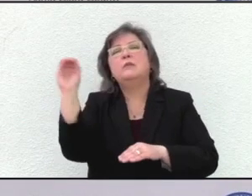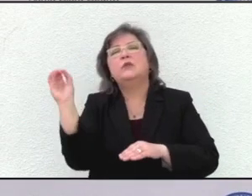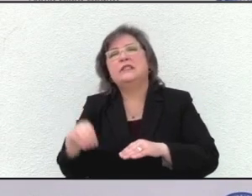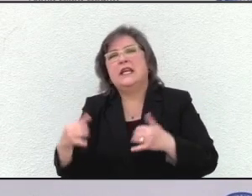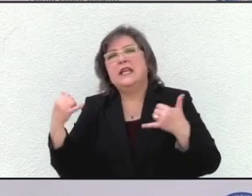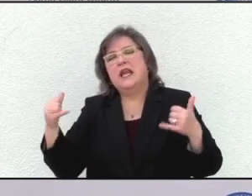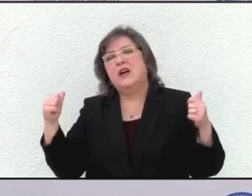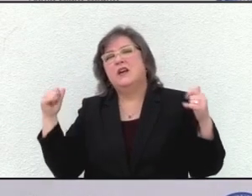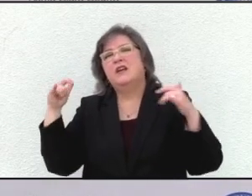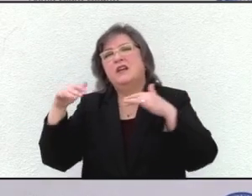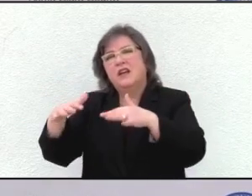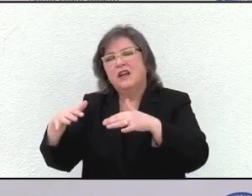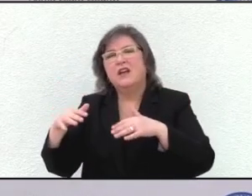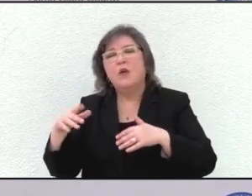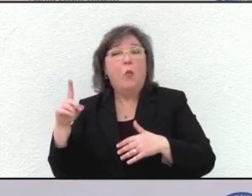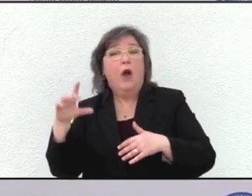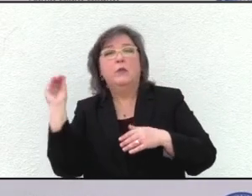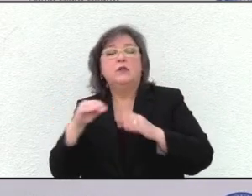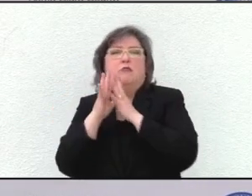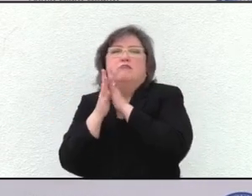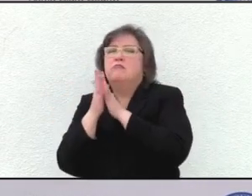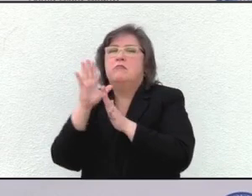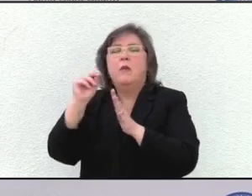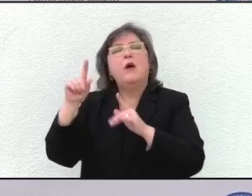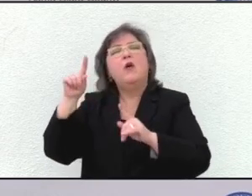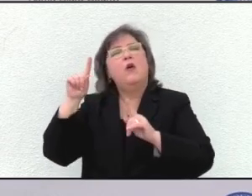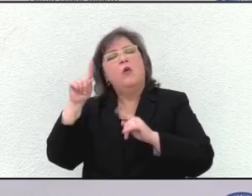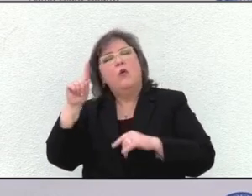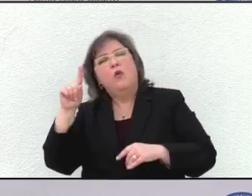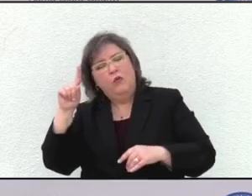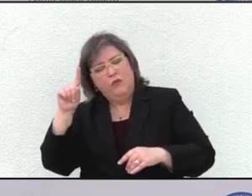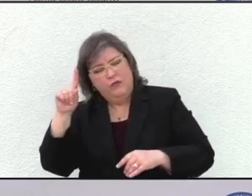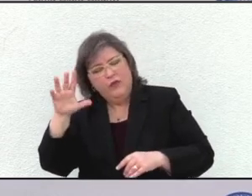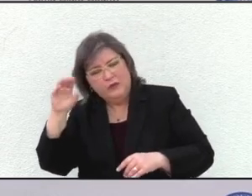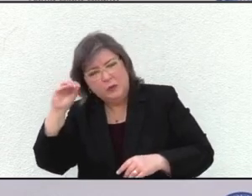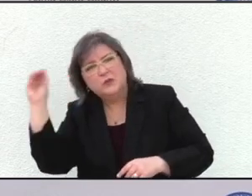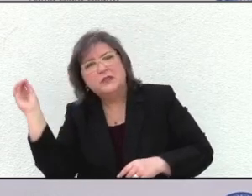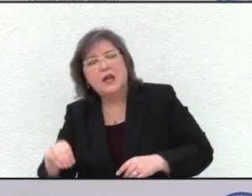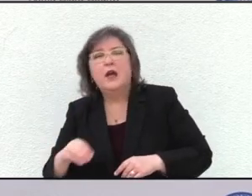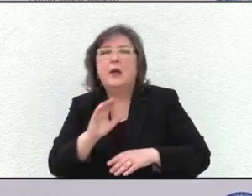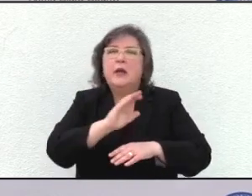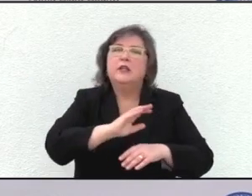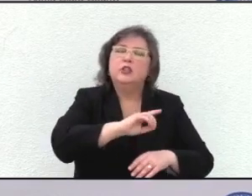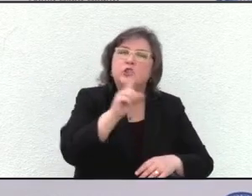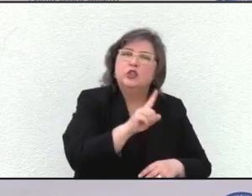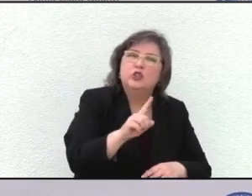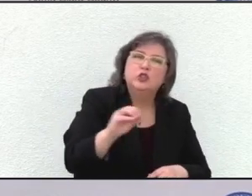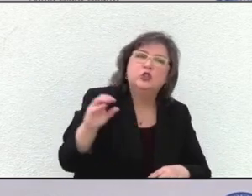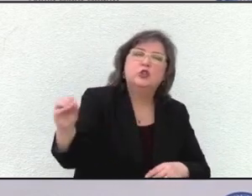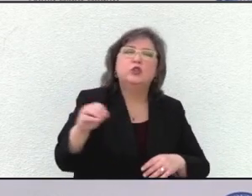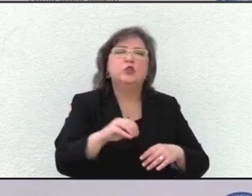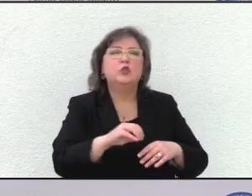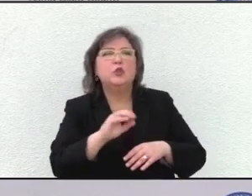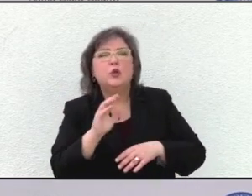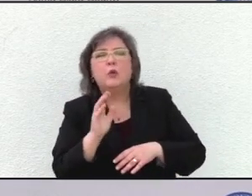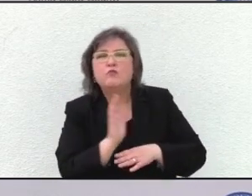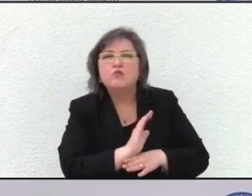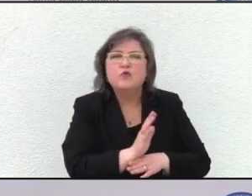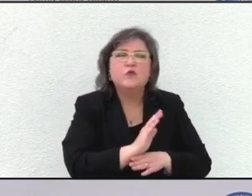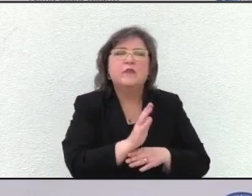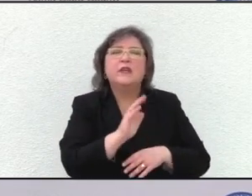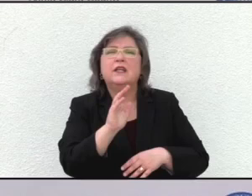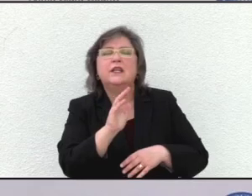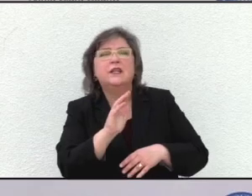at 25 capacity, that movie theaters can open at 25 capacity or 100 people. Gyms and fitness